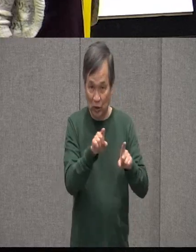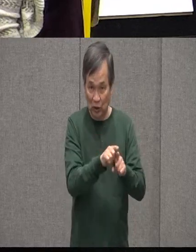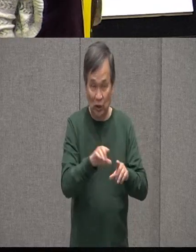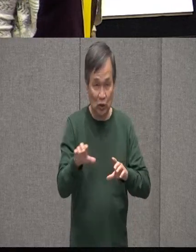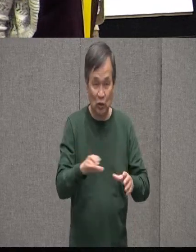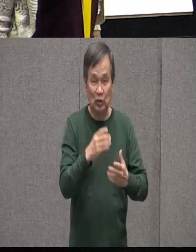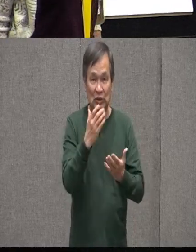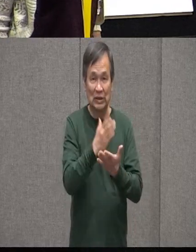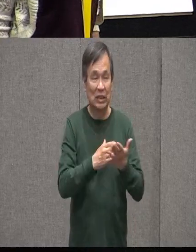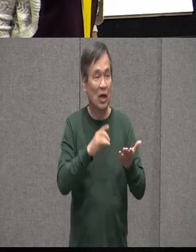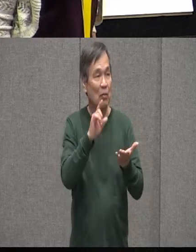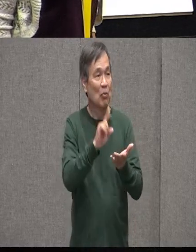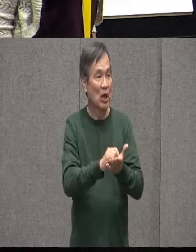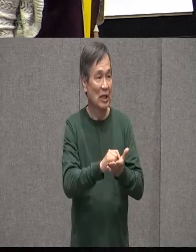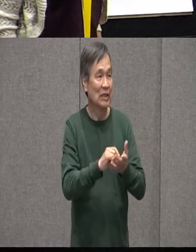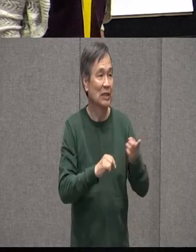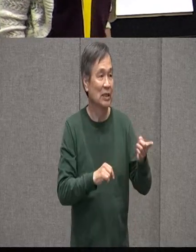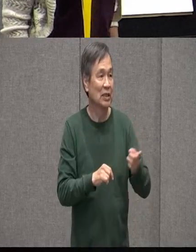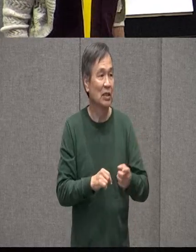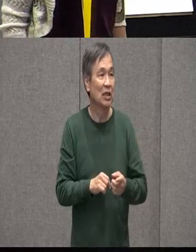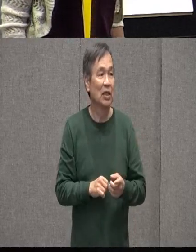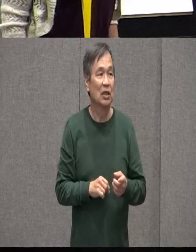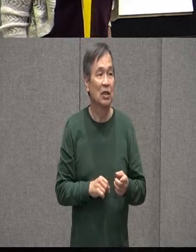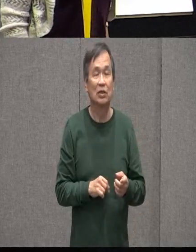with cardboard, so why don't we start with the cardboard?